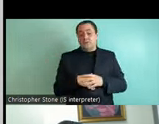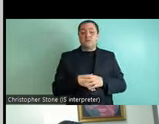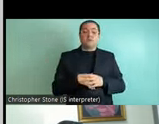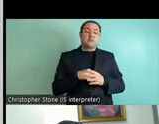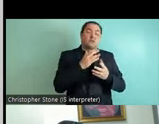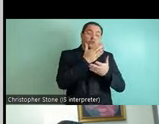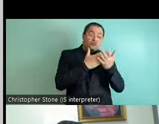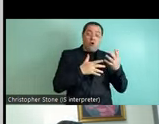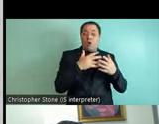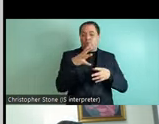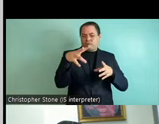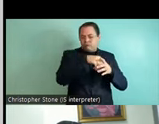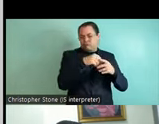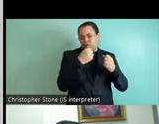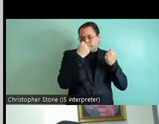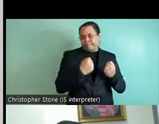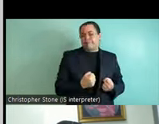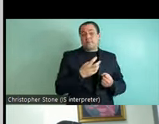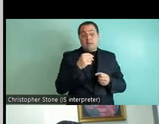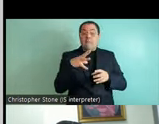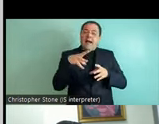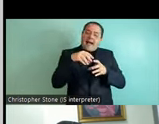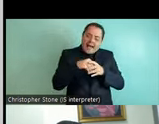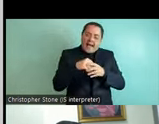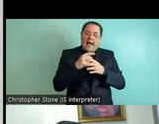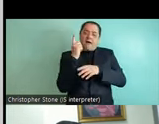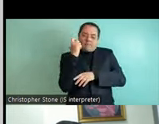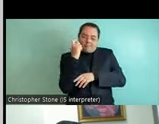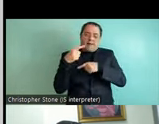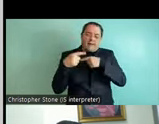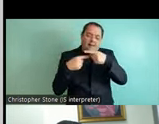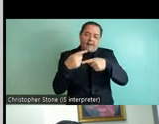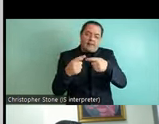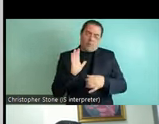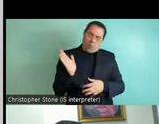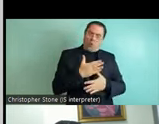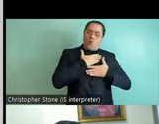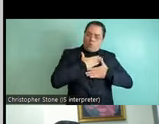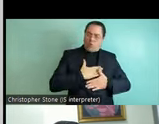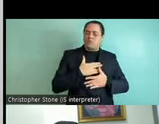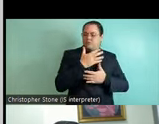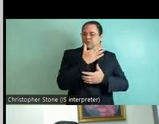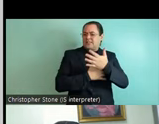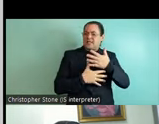are committed to disability inclusion, they are committed to creating new leaders on helping